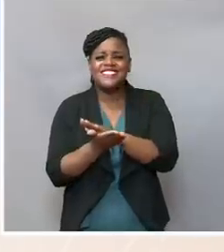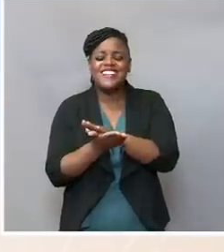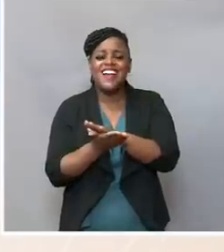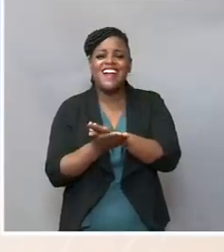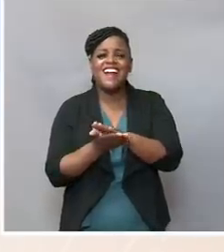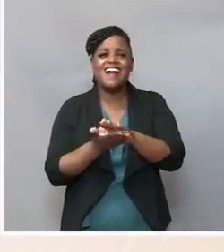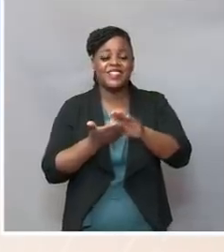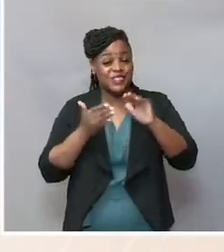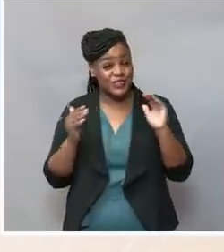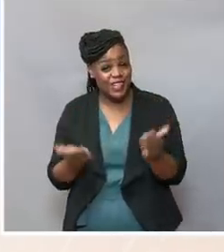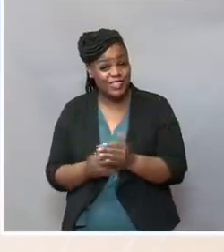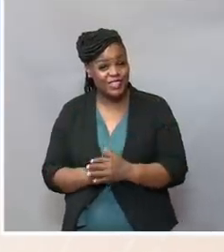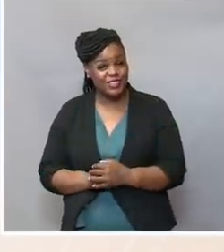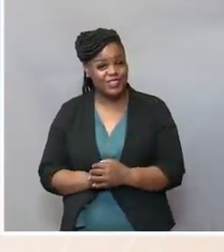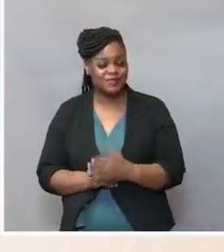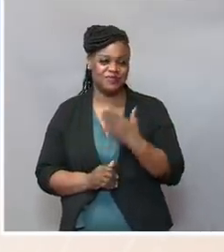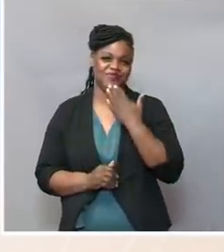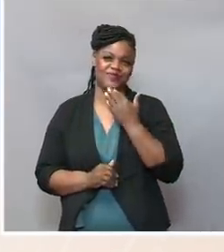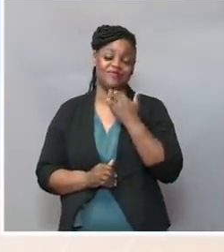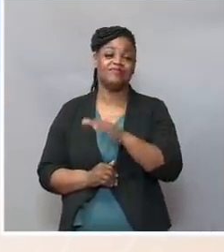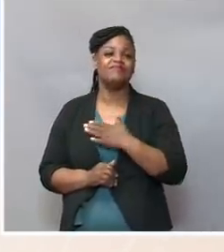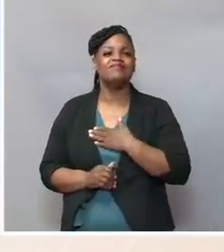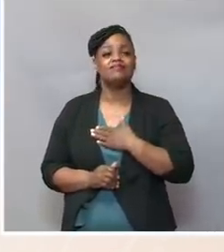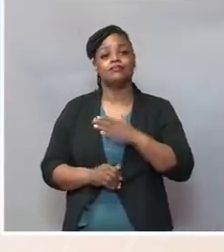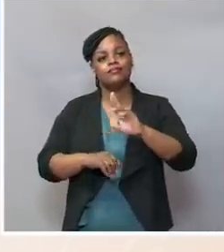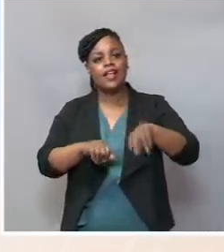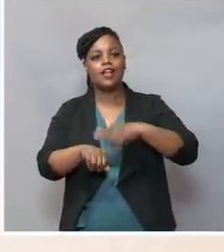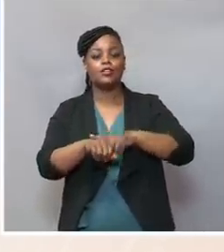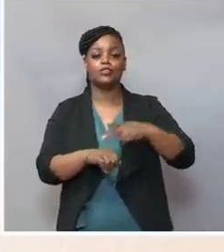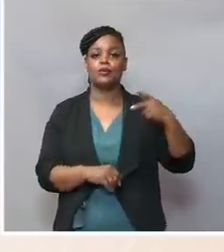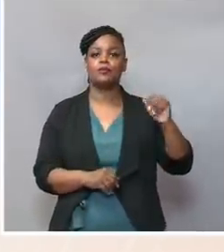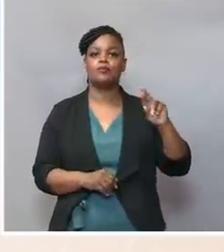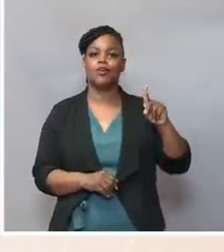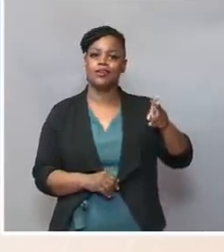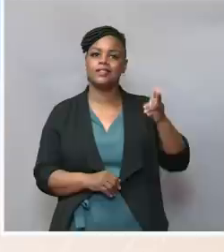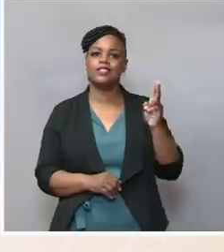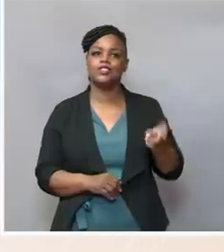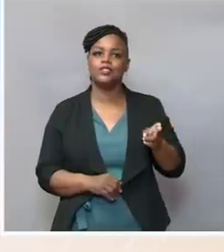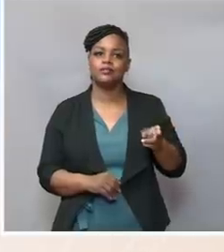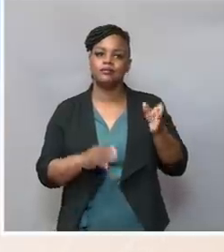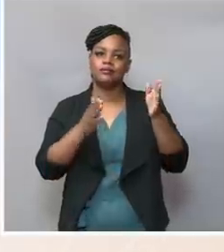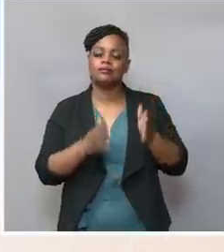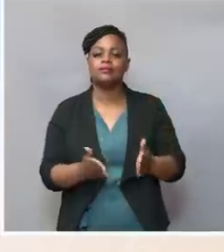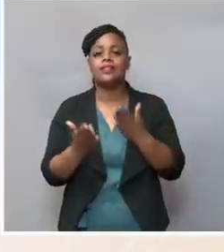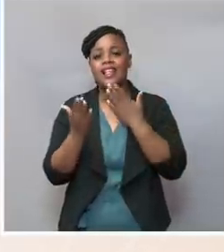our esteemed National Park Service historian. I'm honored to be your coworker